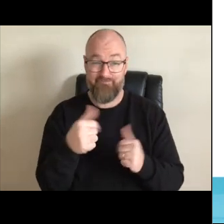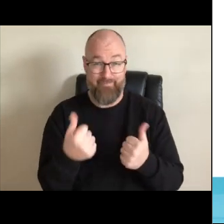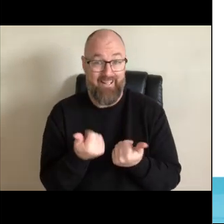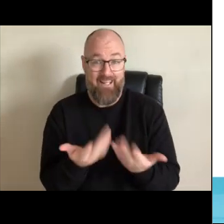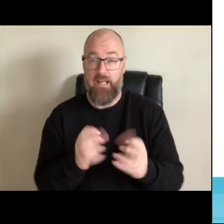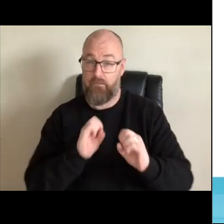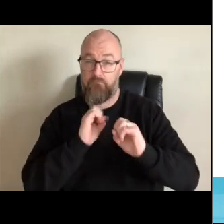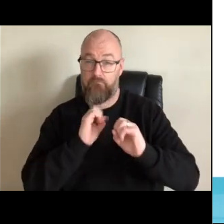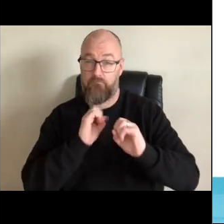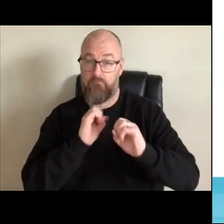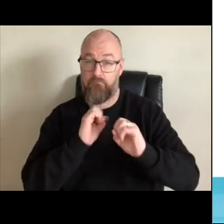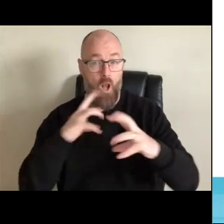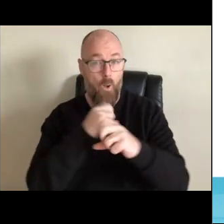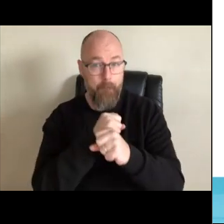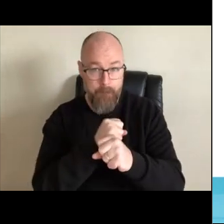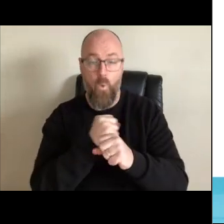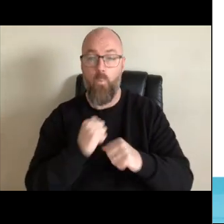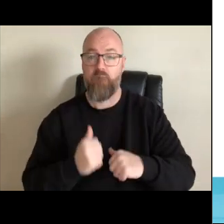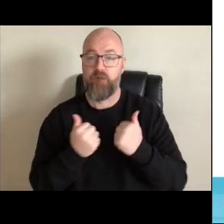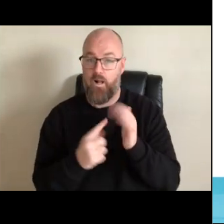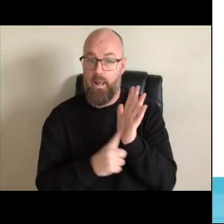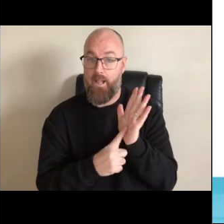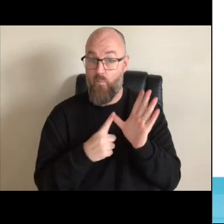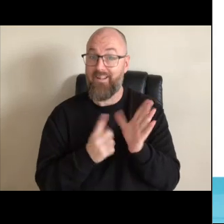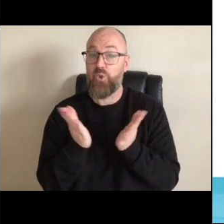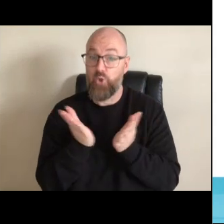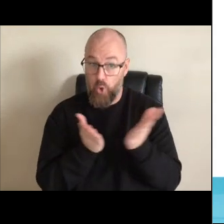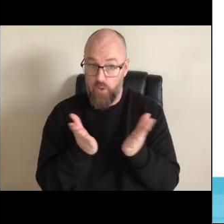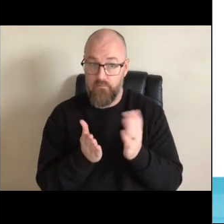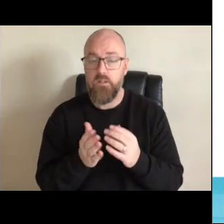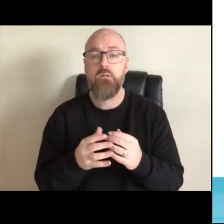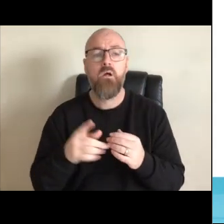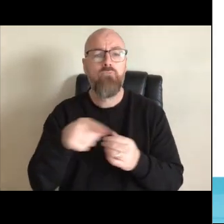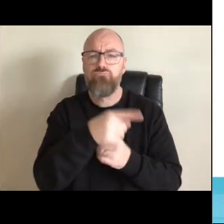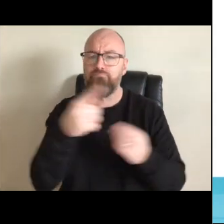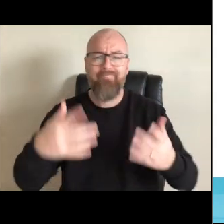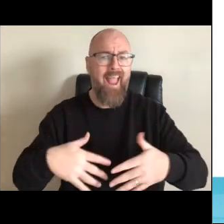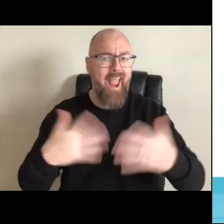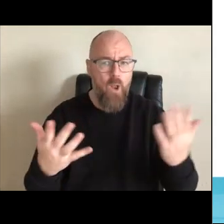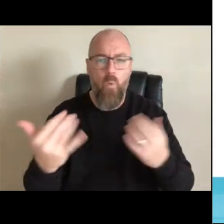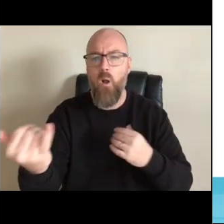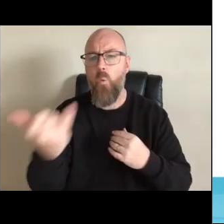aid services so anyone can call Legal Aid and get free legal information about their legal issue if